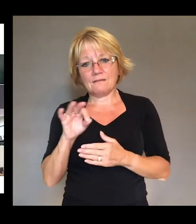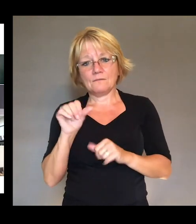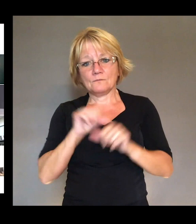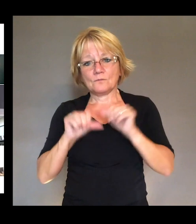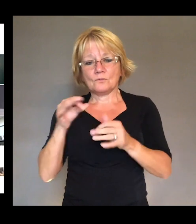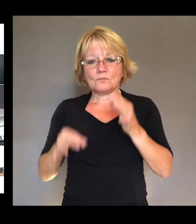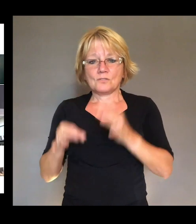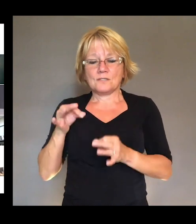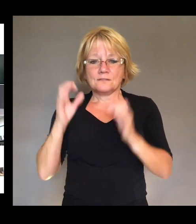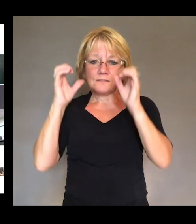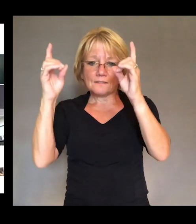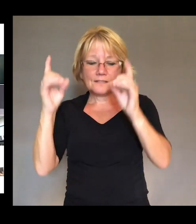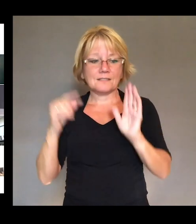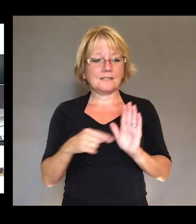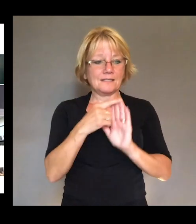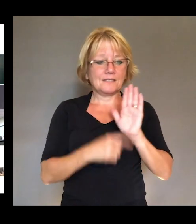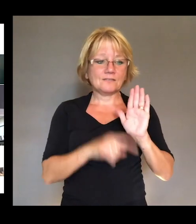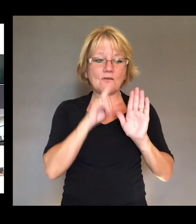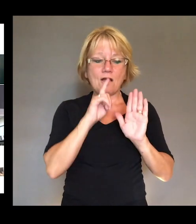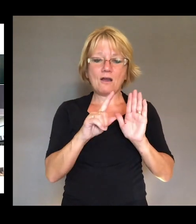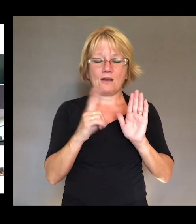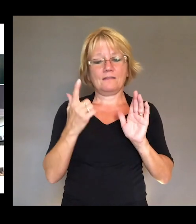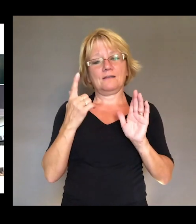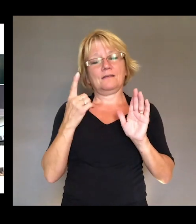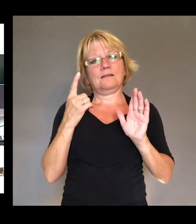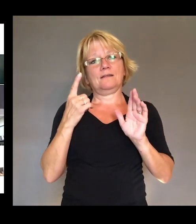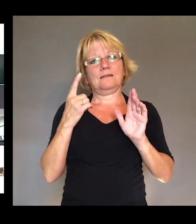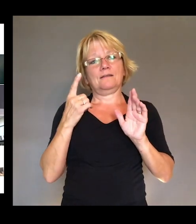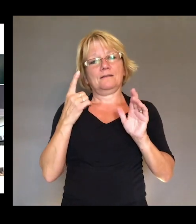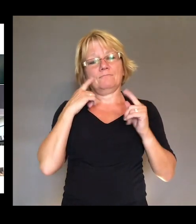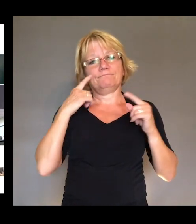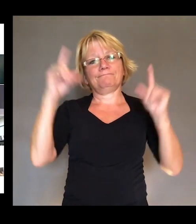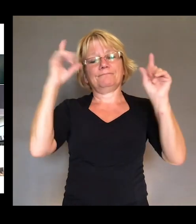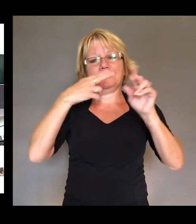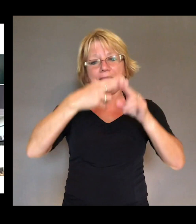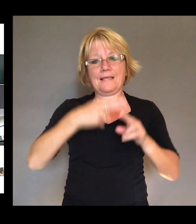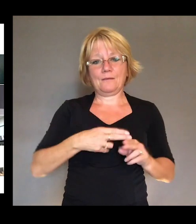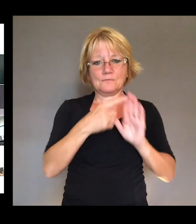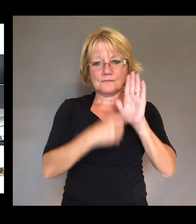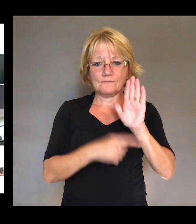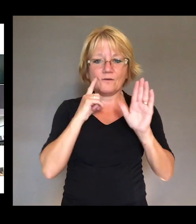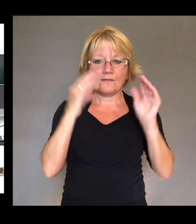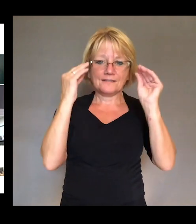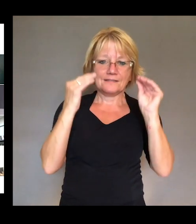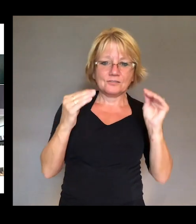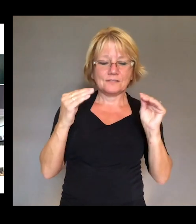of social justice education, but these are the icons of critical pedagogy and culturally relevant teaching.